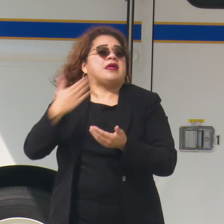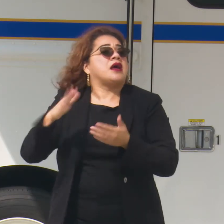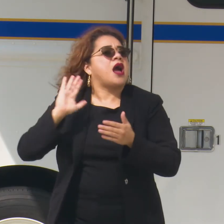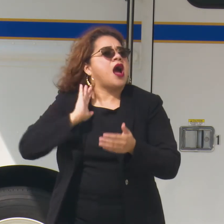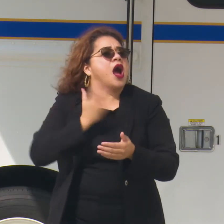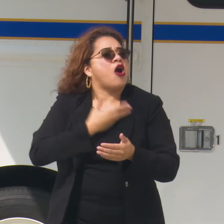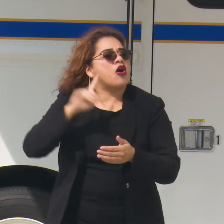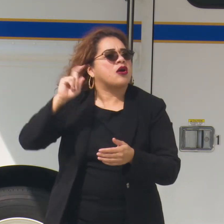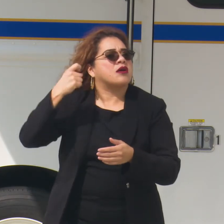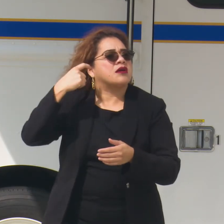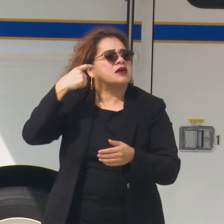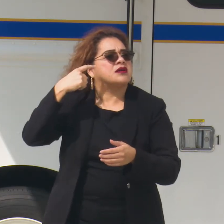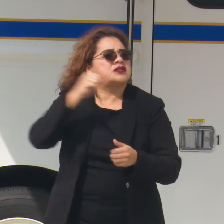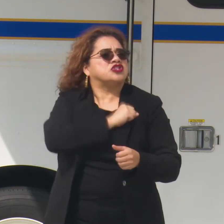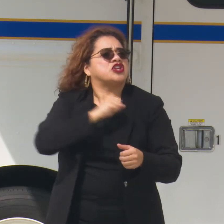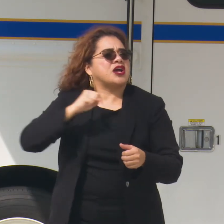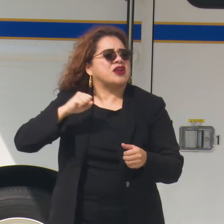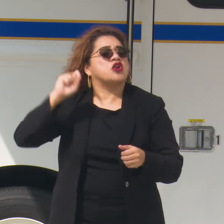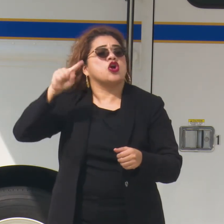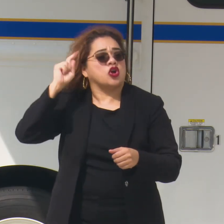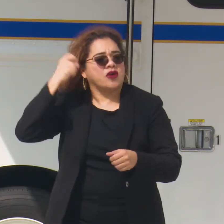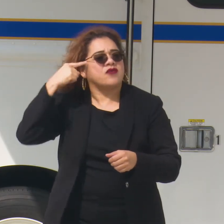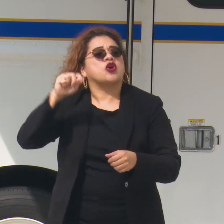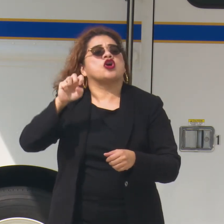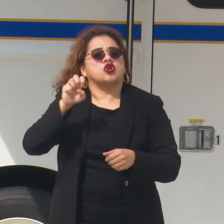putting a focus on focusing on our undocumented and